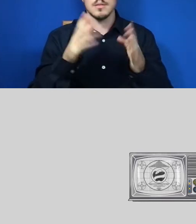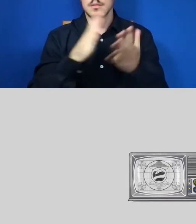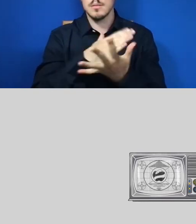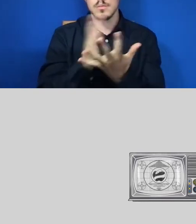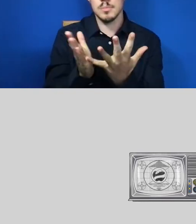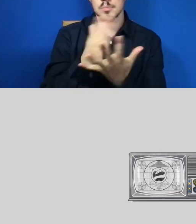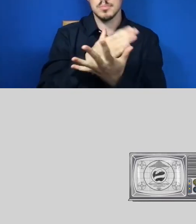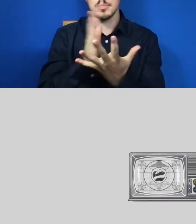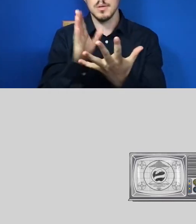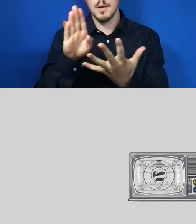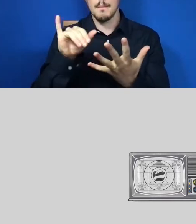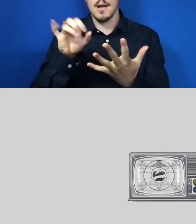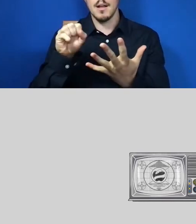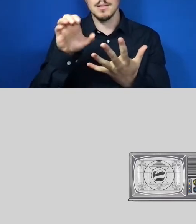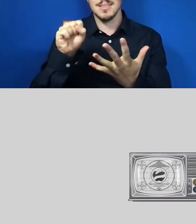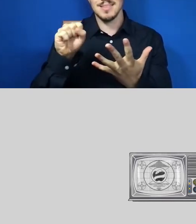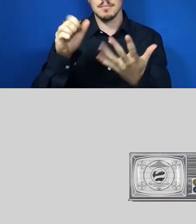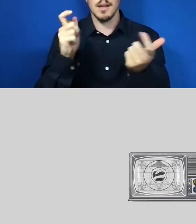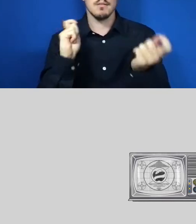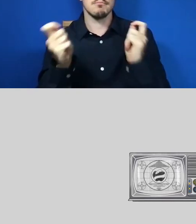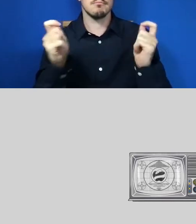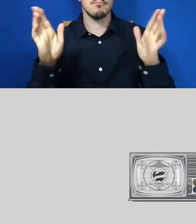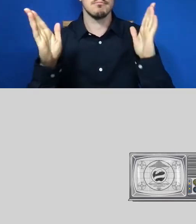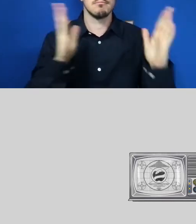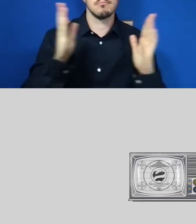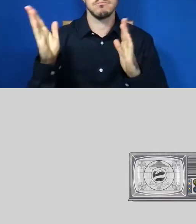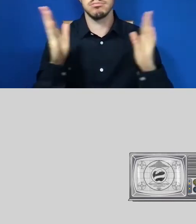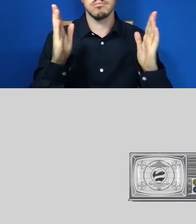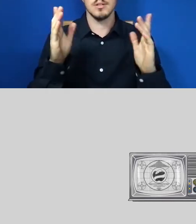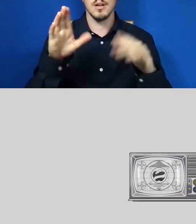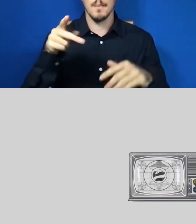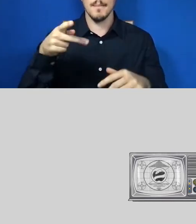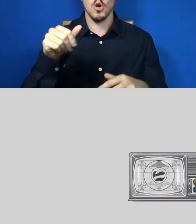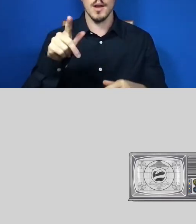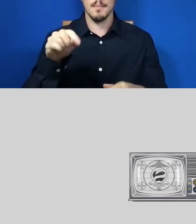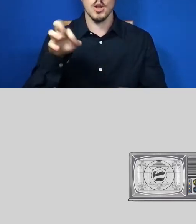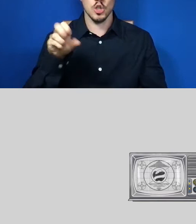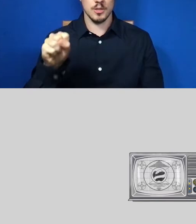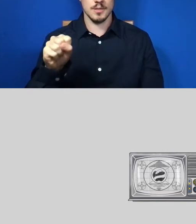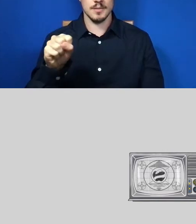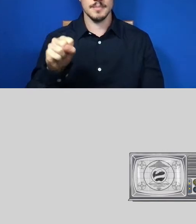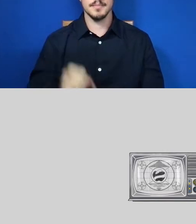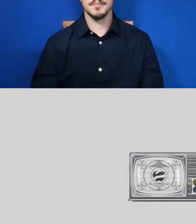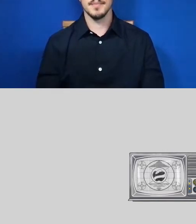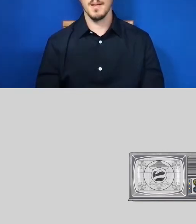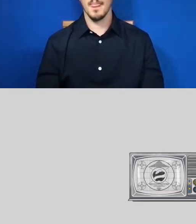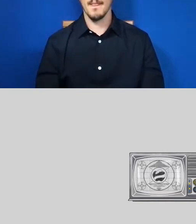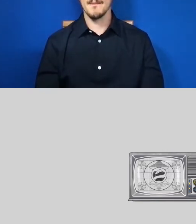by tweaking the input hyper-parameters. Now, now, don't get ahead of yourself,